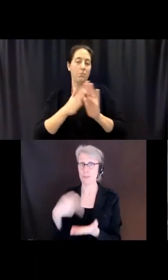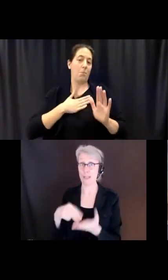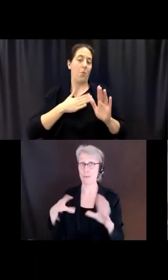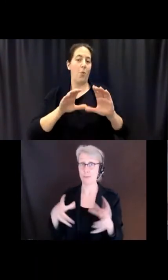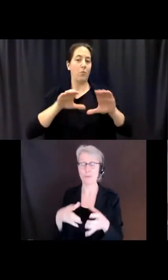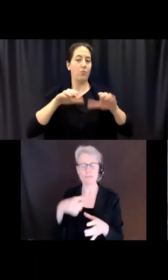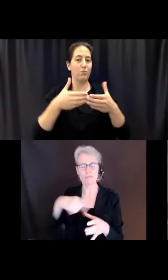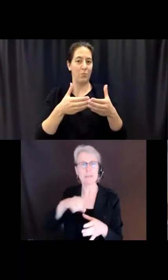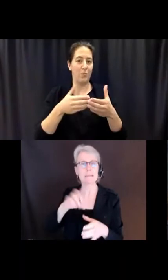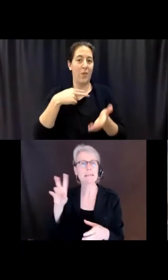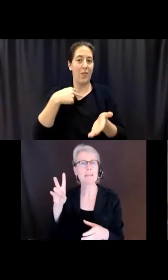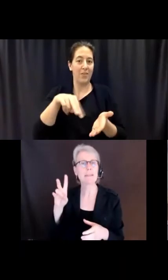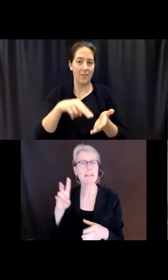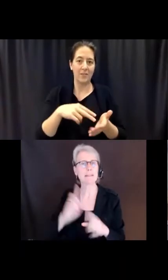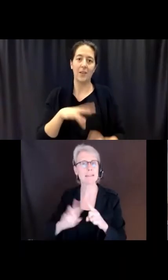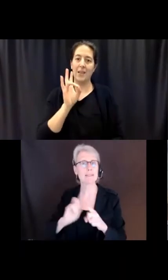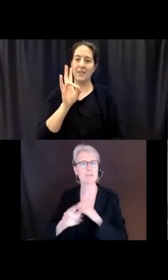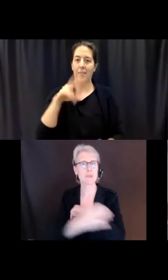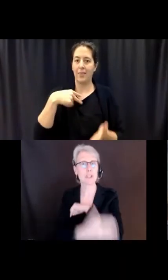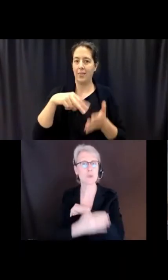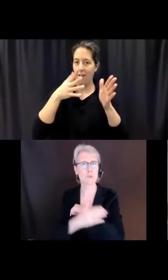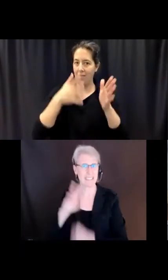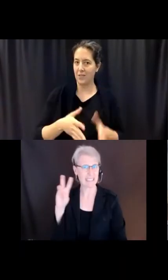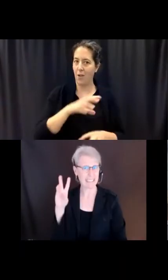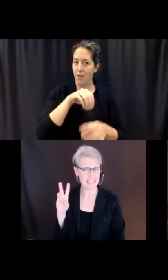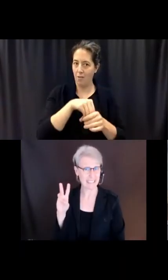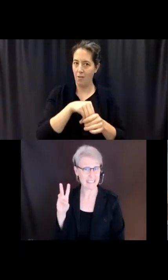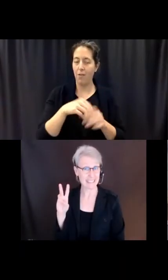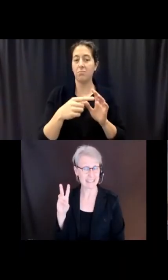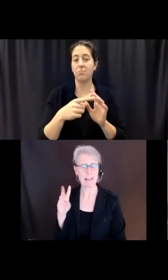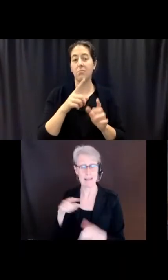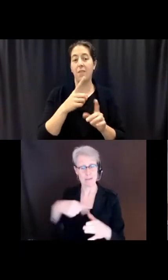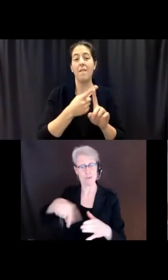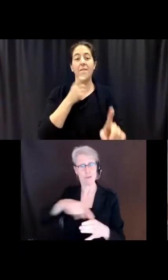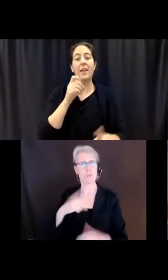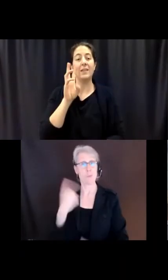REPRESENTING 6 DIFFERENT COUNTRIES. I'M THE ONLY CANADIAN IN THE CREW. ALL THE OTHER DANCERS